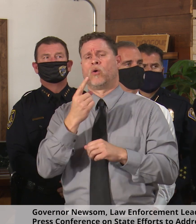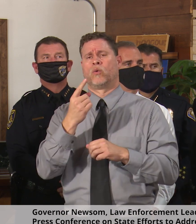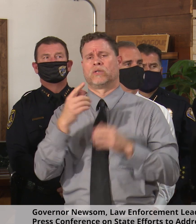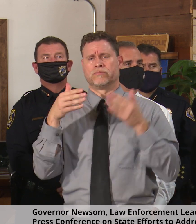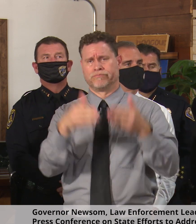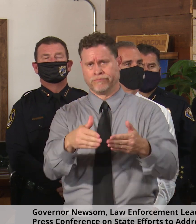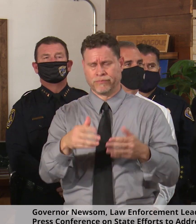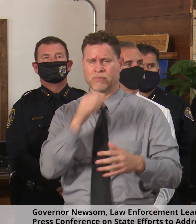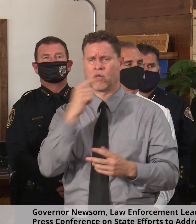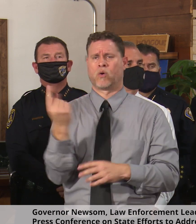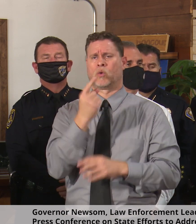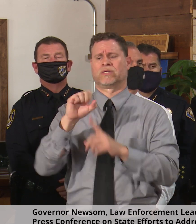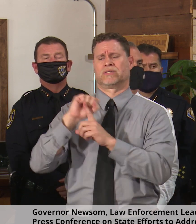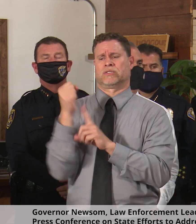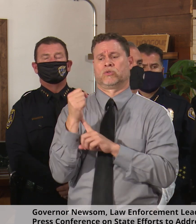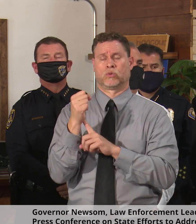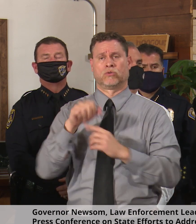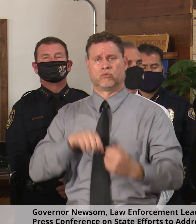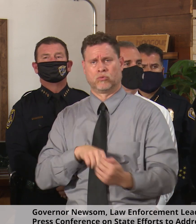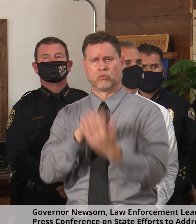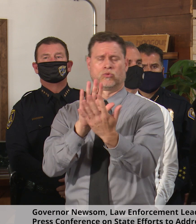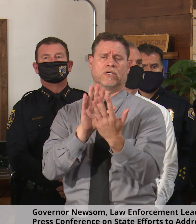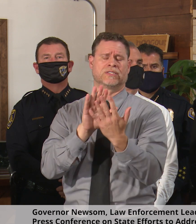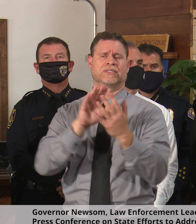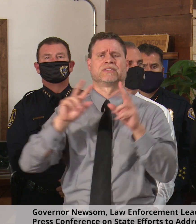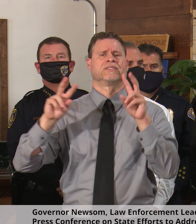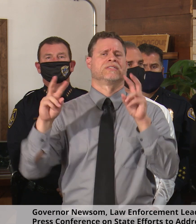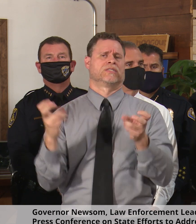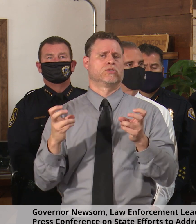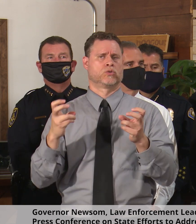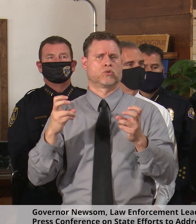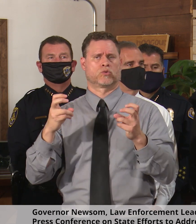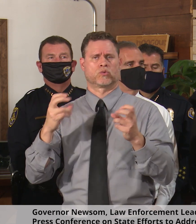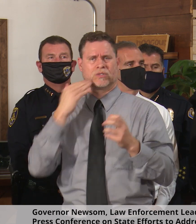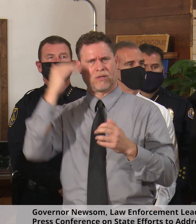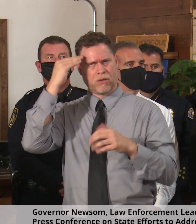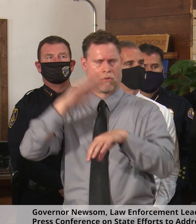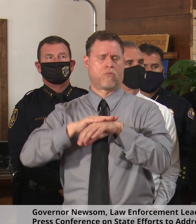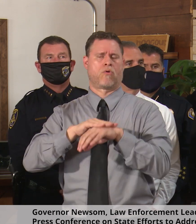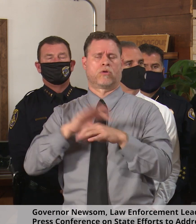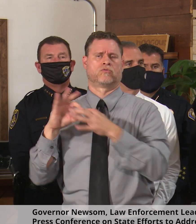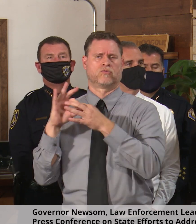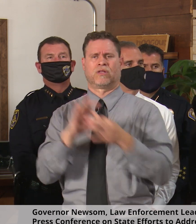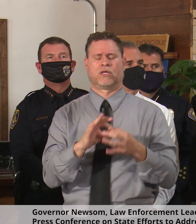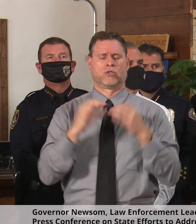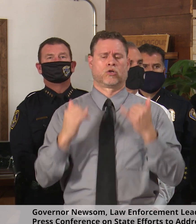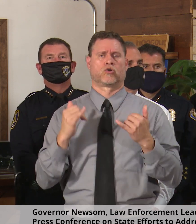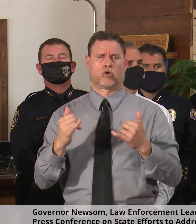just situationally to address these issues head on as it relates to current contracts but to address